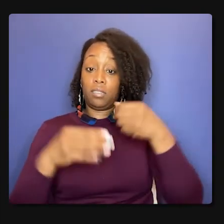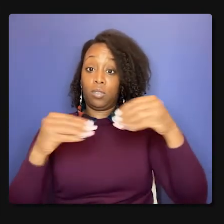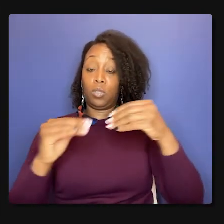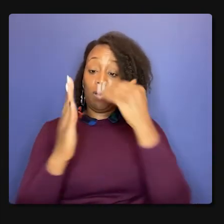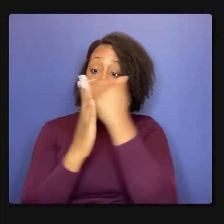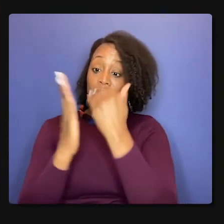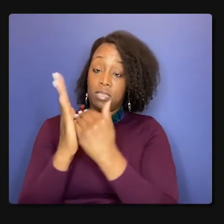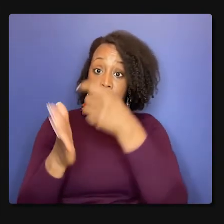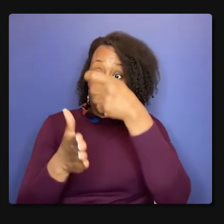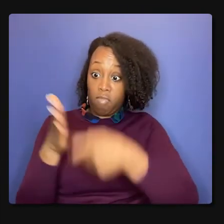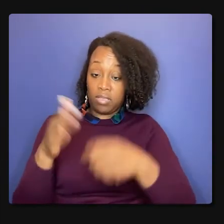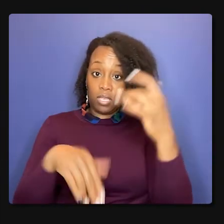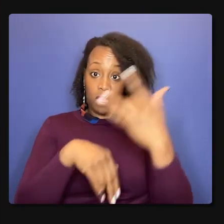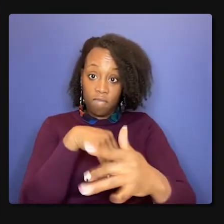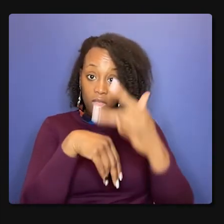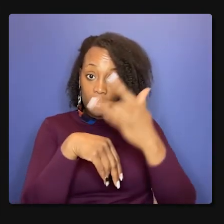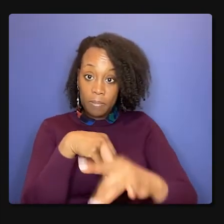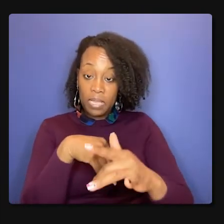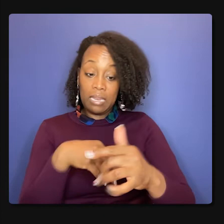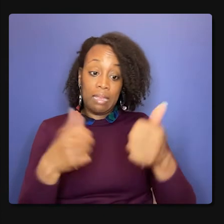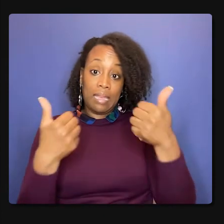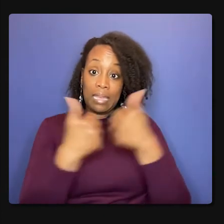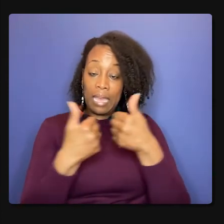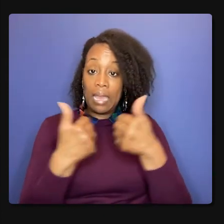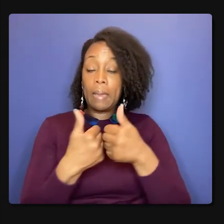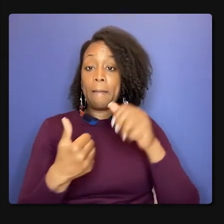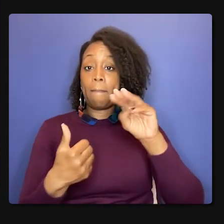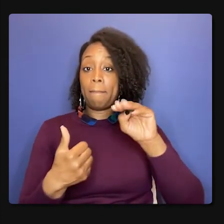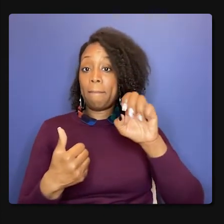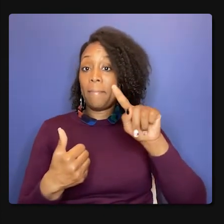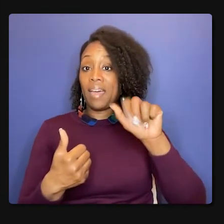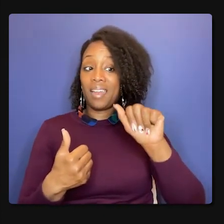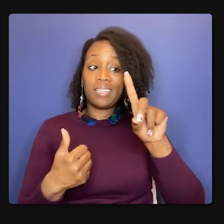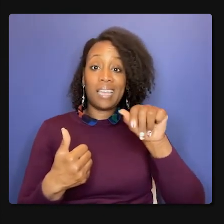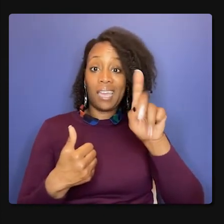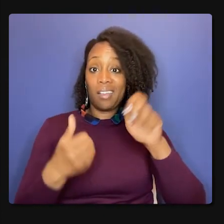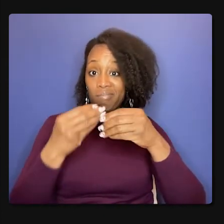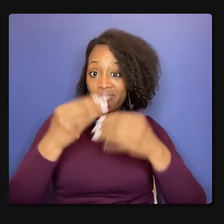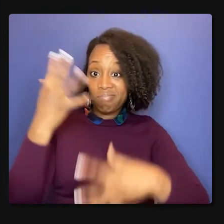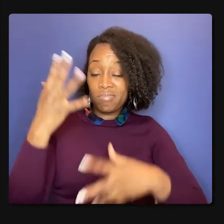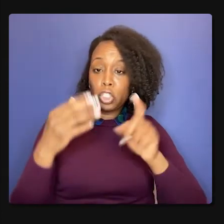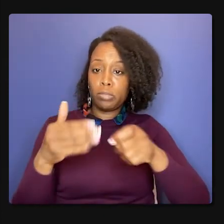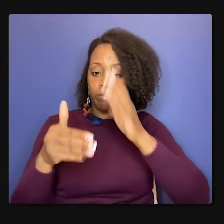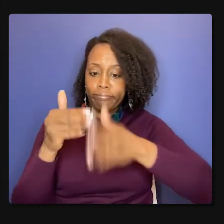So each store listing's pricing and availability, gaming metadata, et cetera,